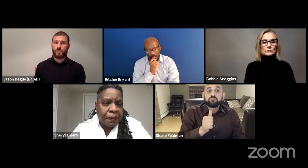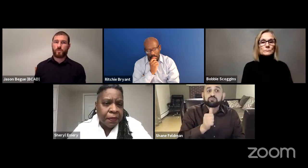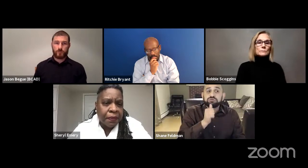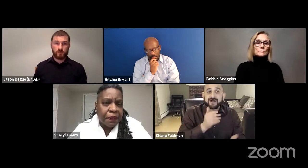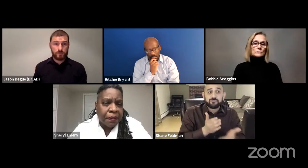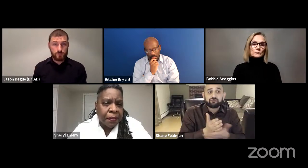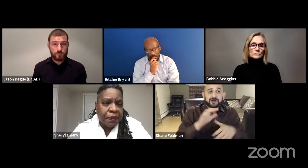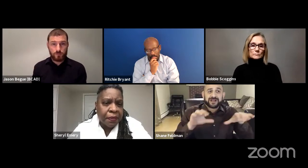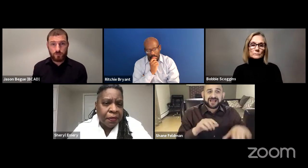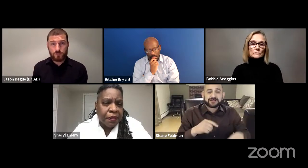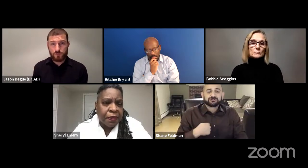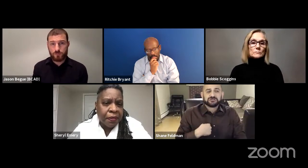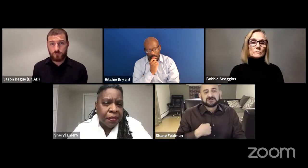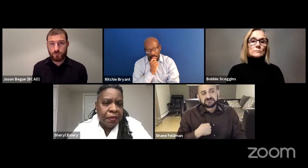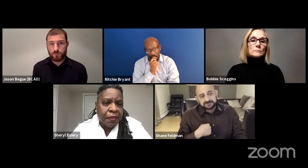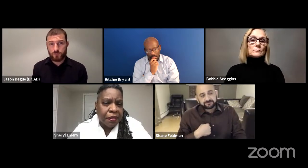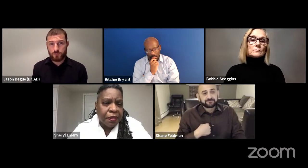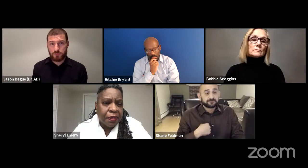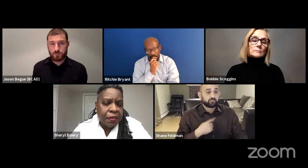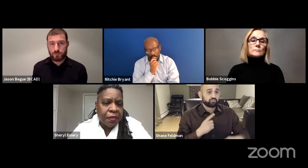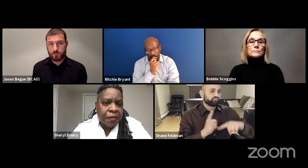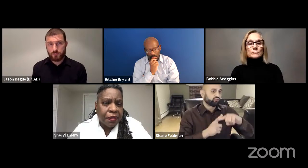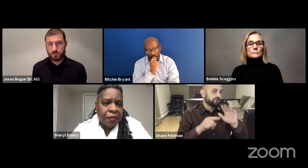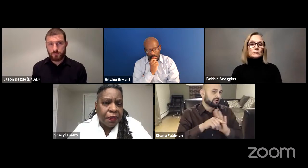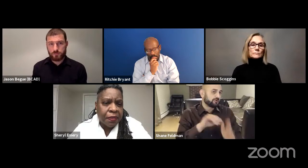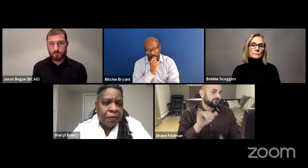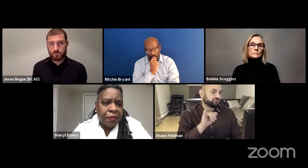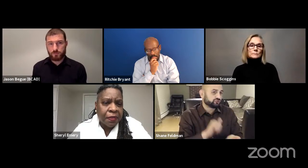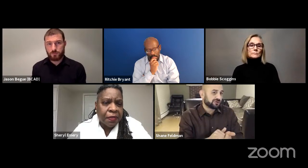those decisions or would we rather do that ourselves?. And then the last one, private